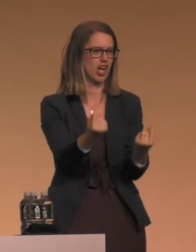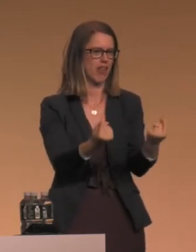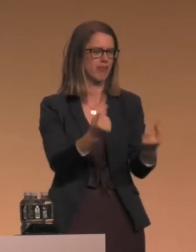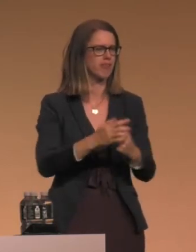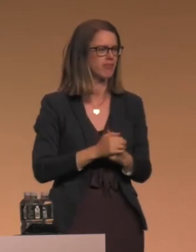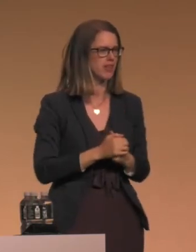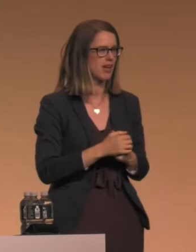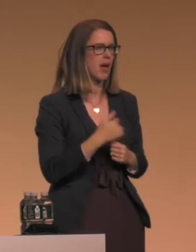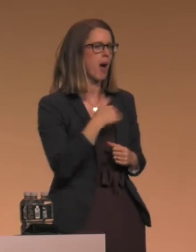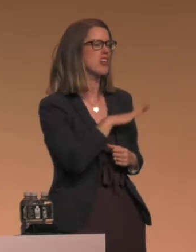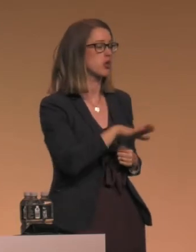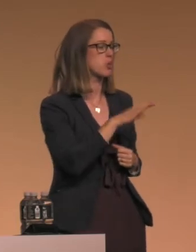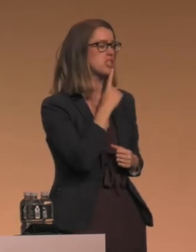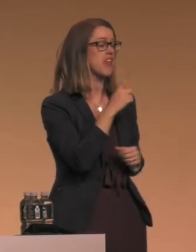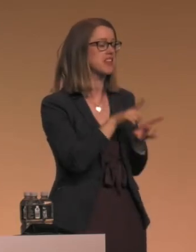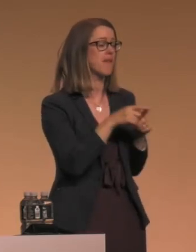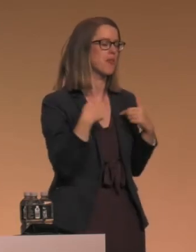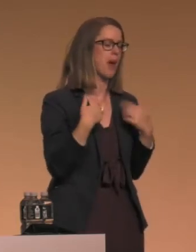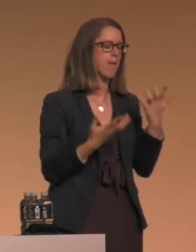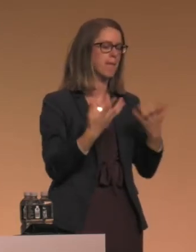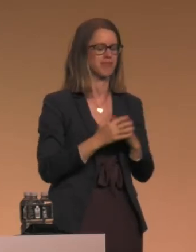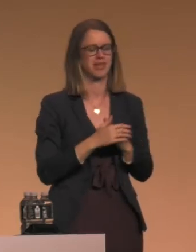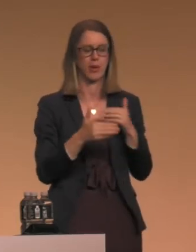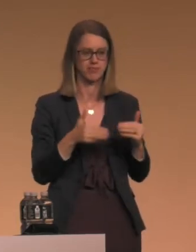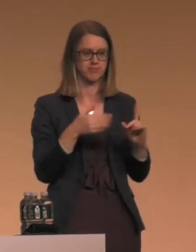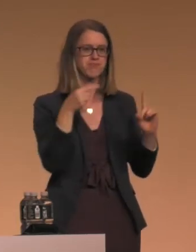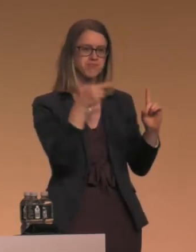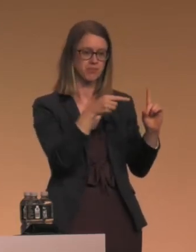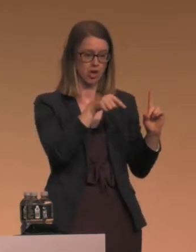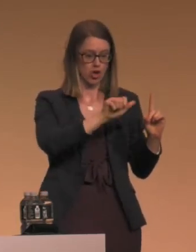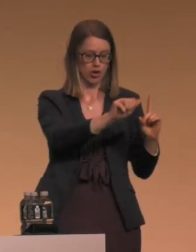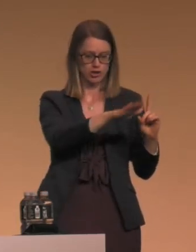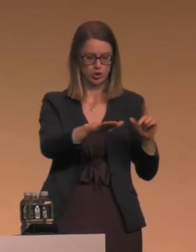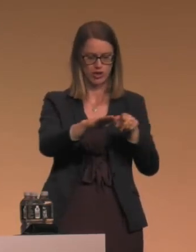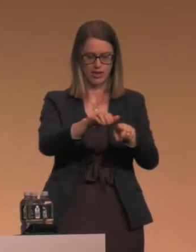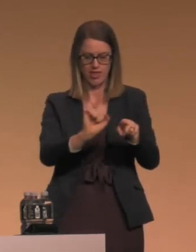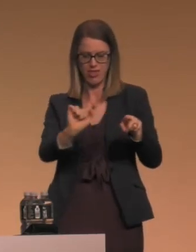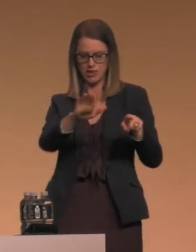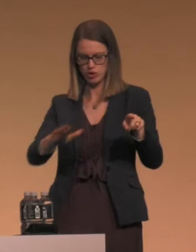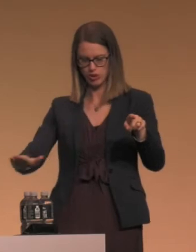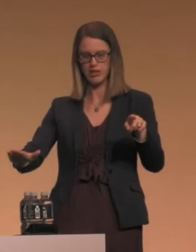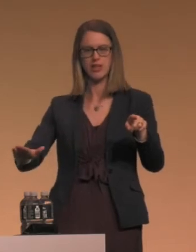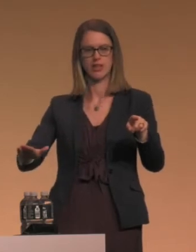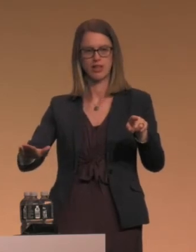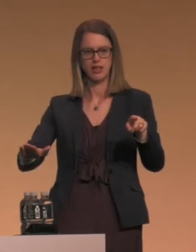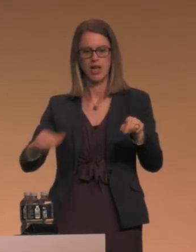Now, I think my children would both say the same. These children have their children, their own children and grandchildren.